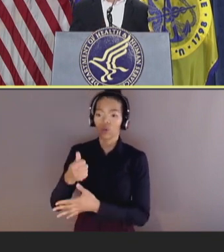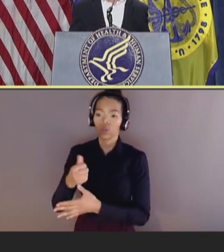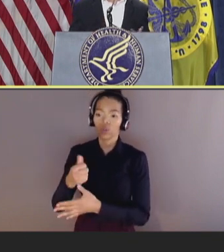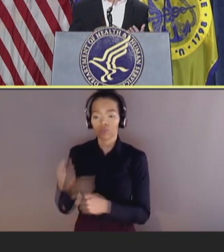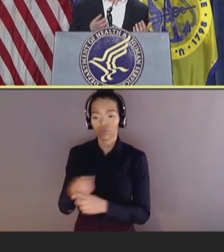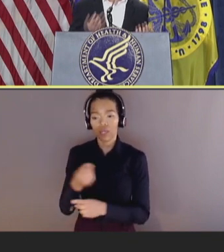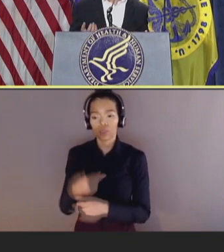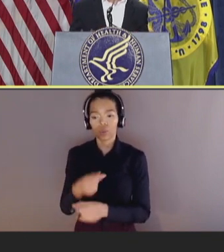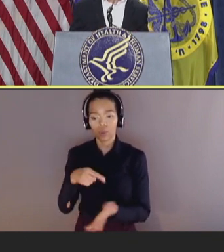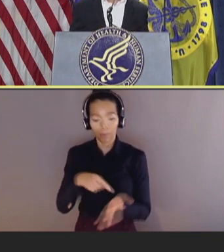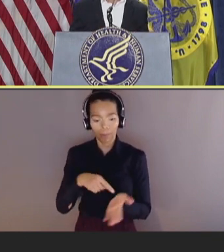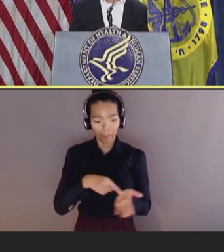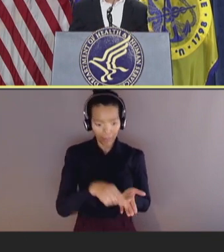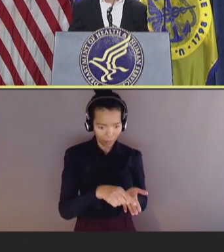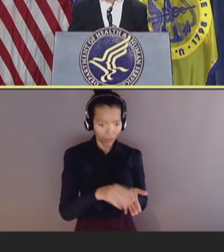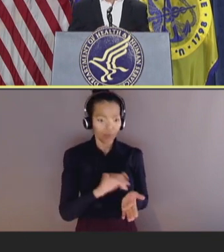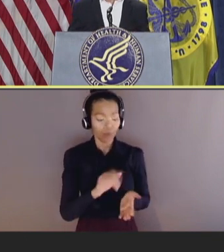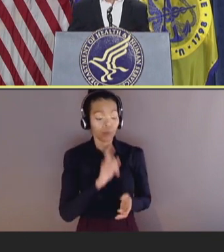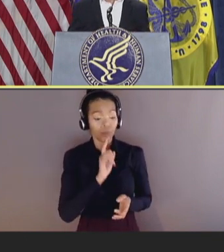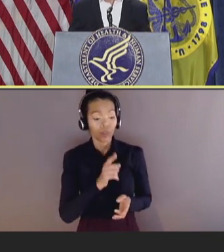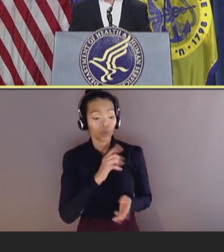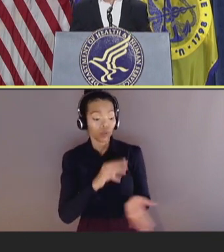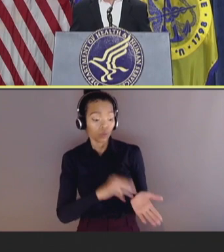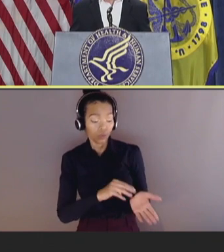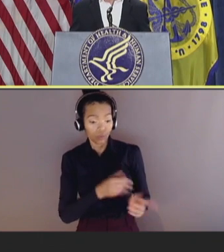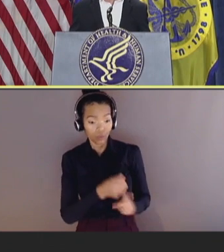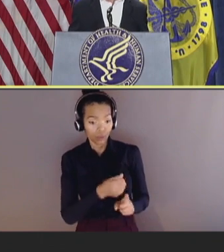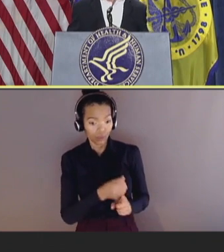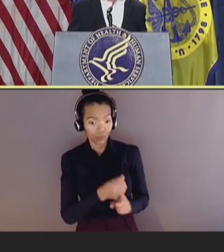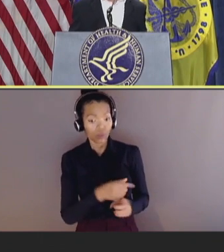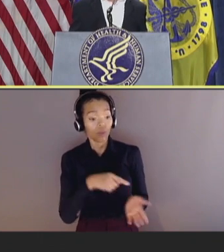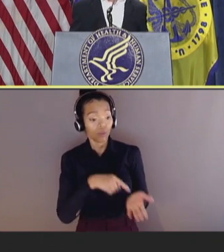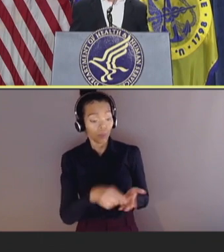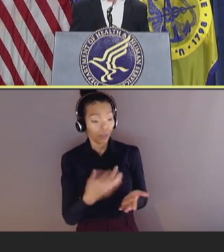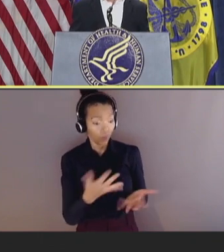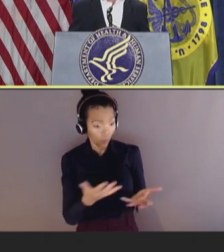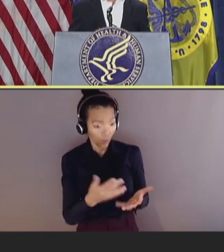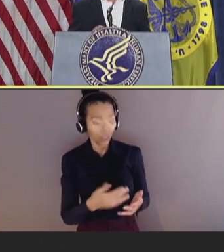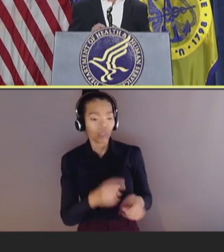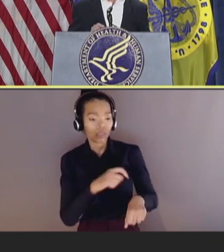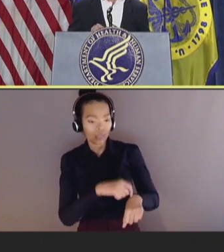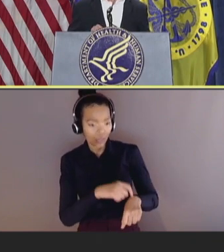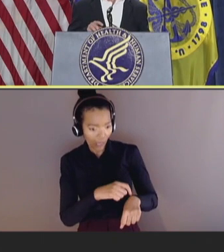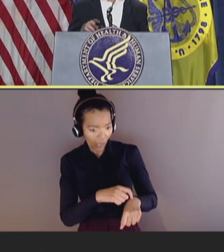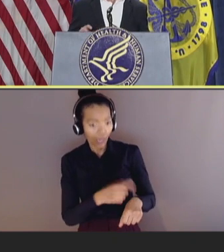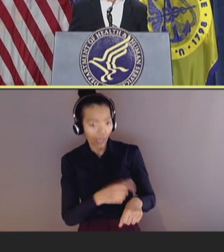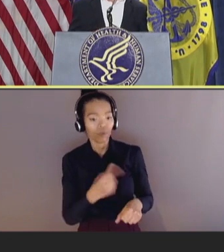providers are compensated for their time that they spend vaccinating the patient.